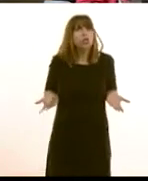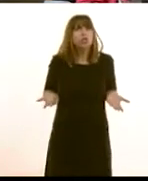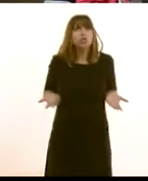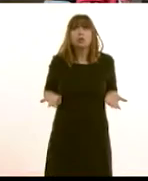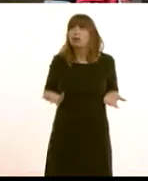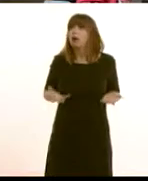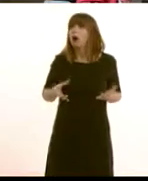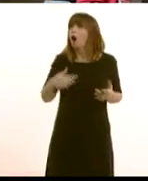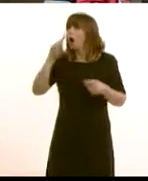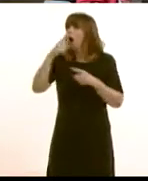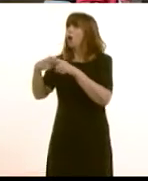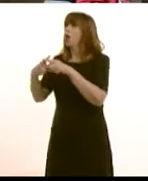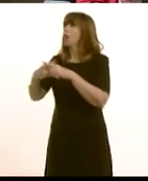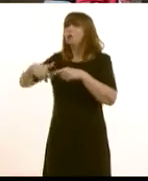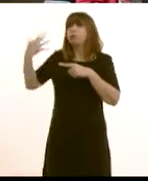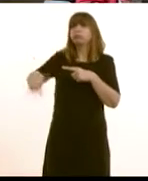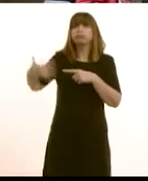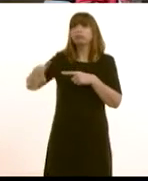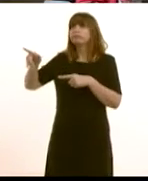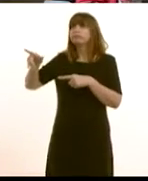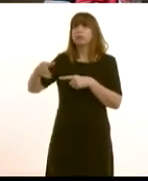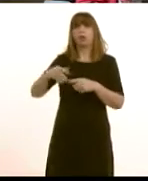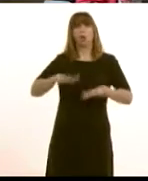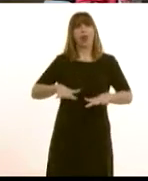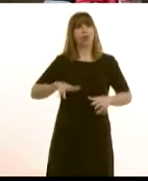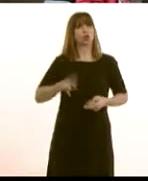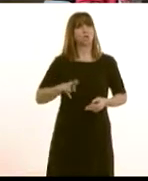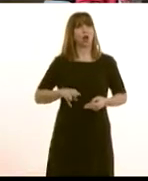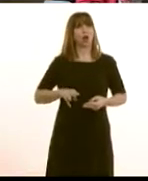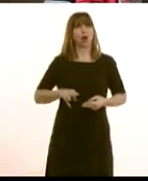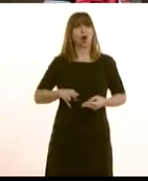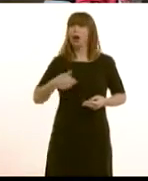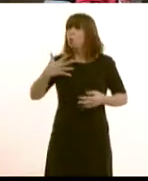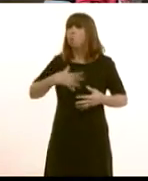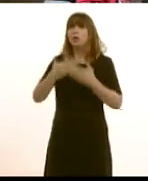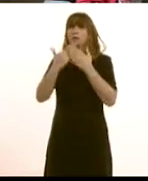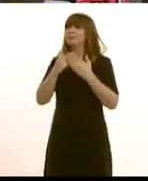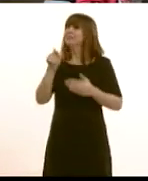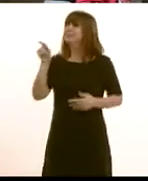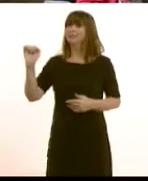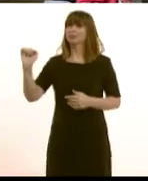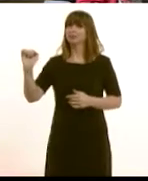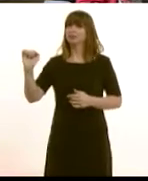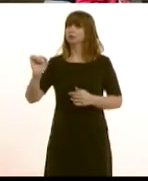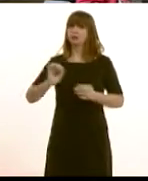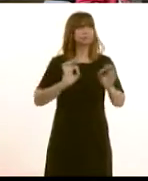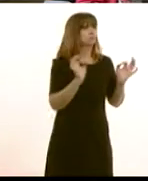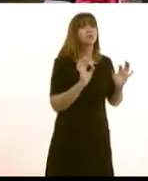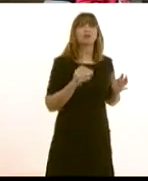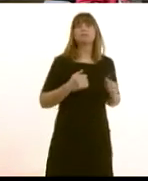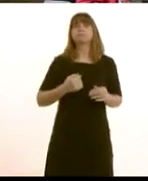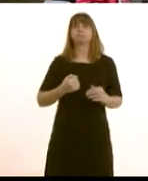pay three times as much as they do now? So, no, I would not support a situation where